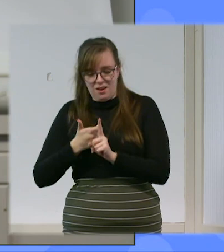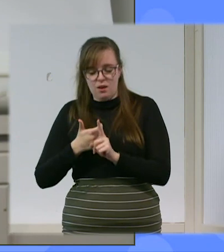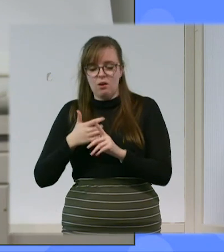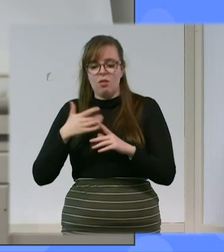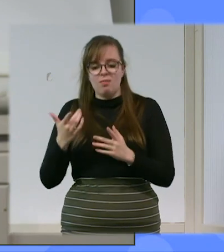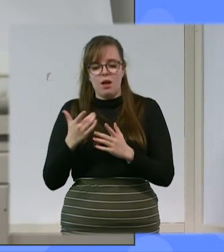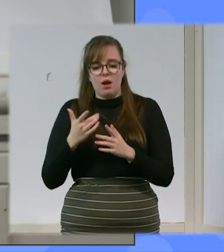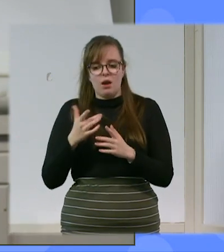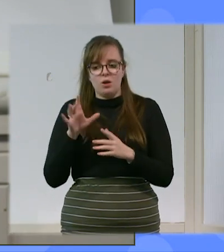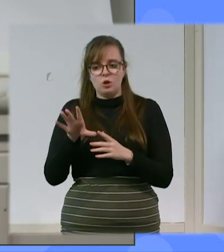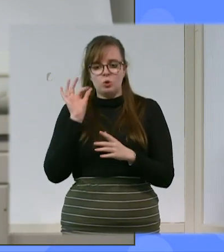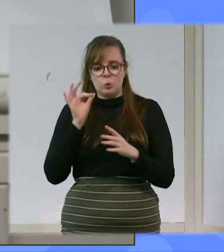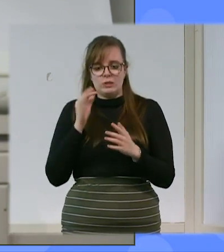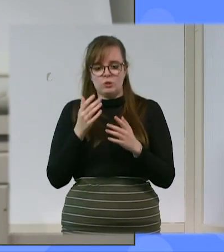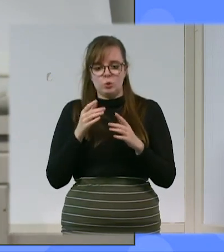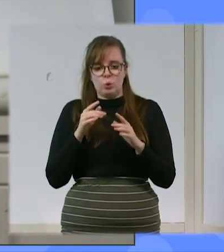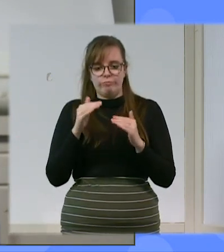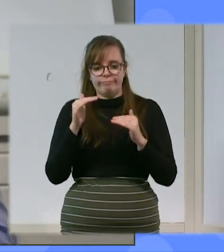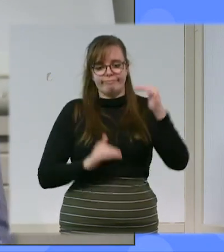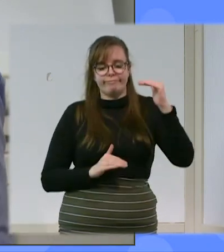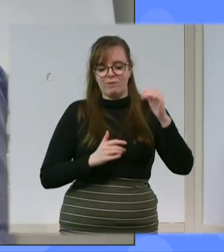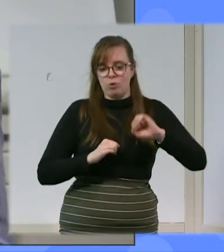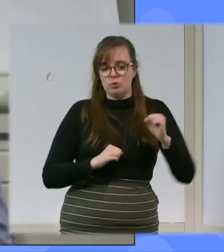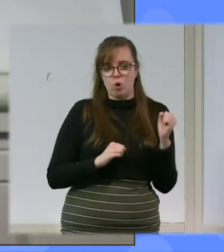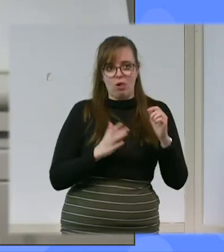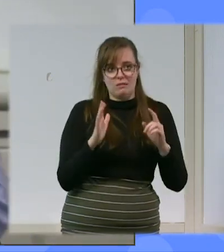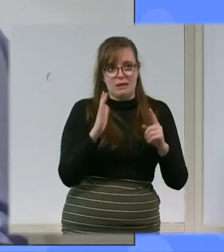align with Scotland's emissions and Andy we can get into more detail of that in